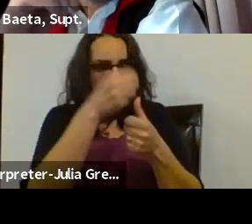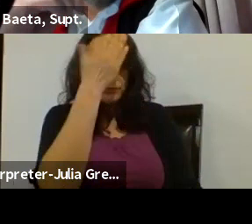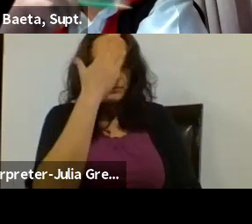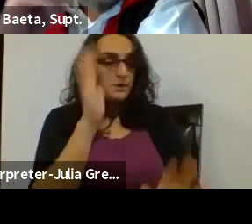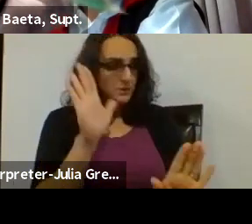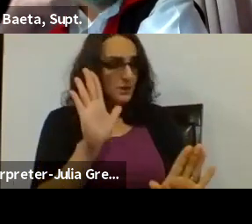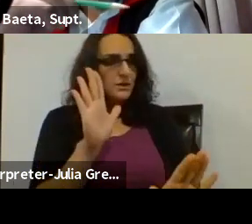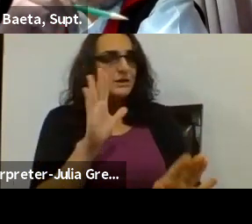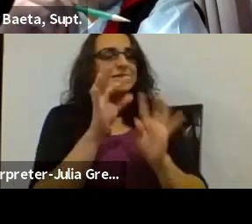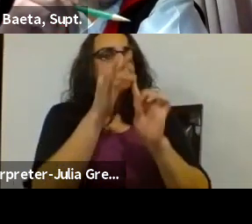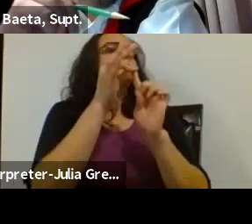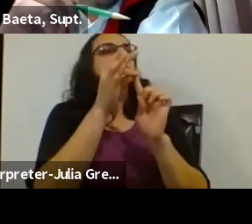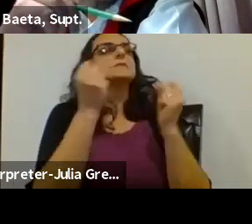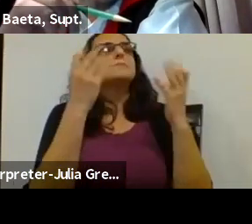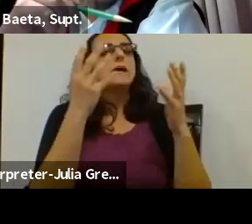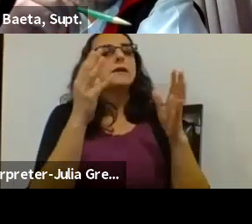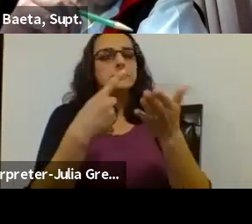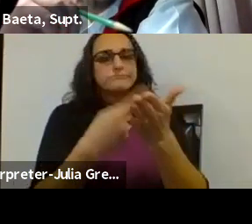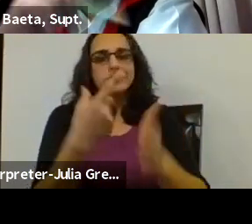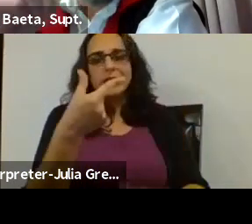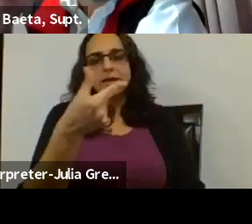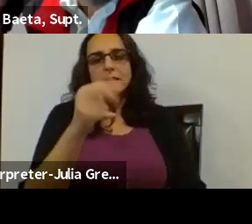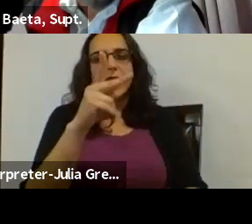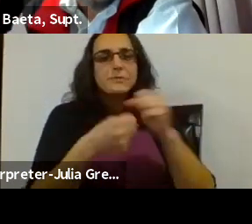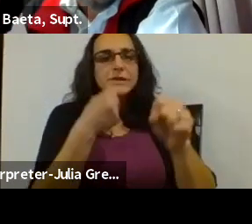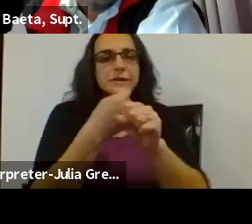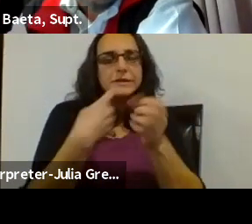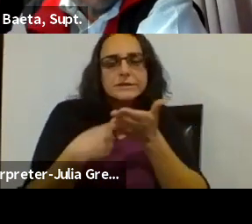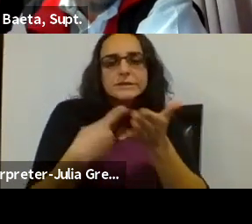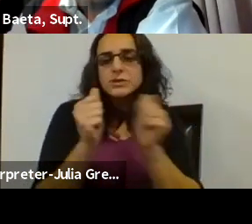Joe Baeta, Supt. : There's a lot of gap year discussions going on right now with families or they taking the semester off.